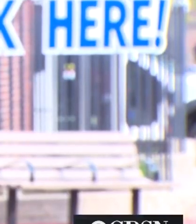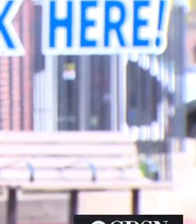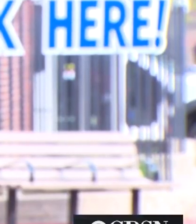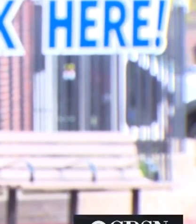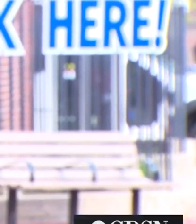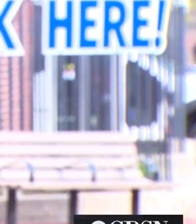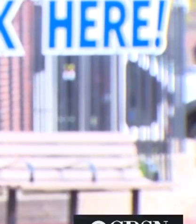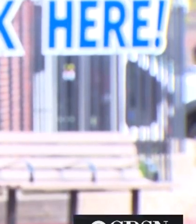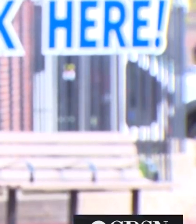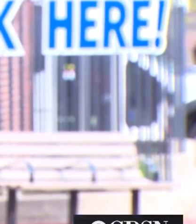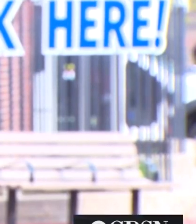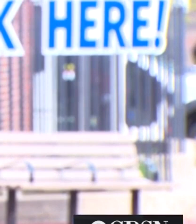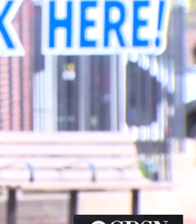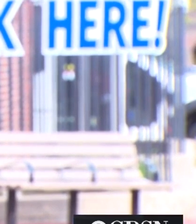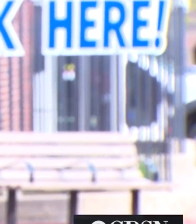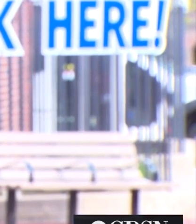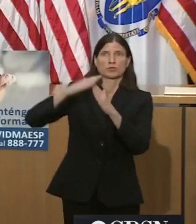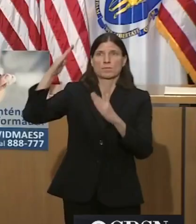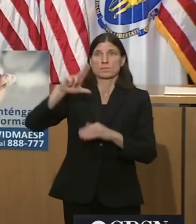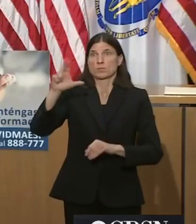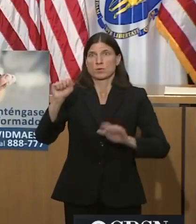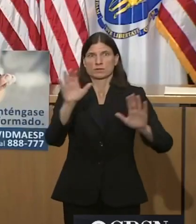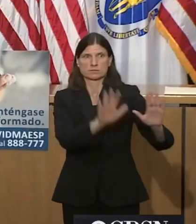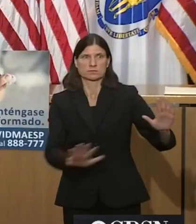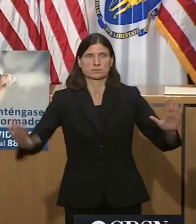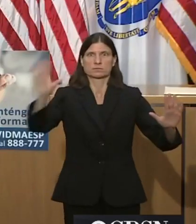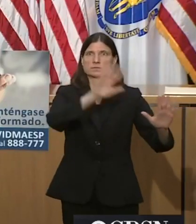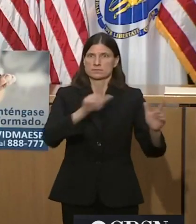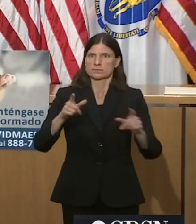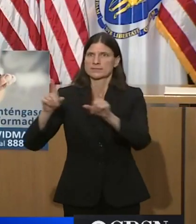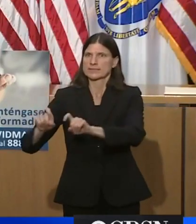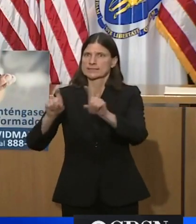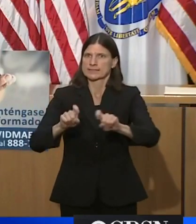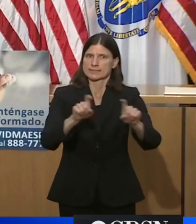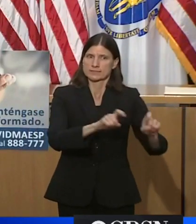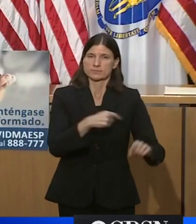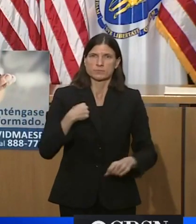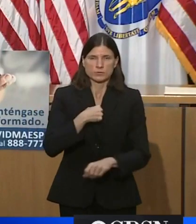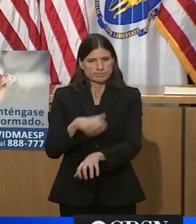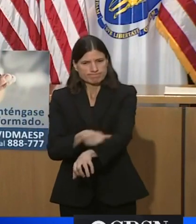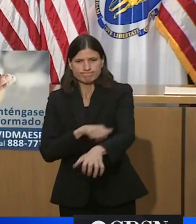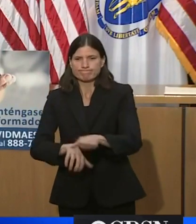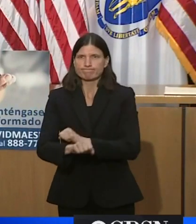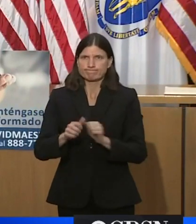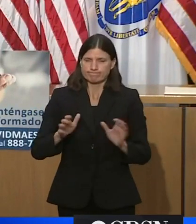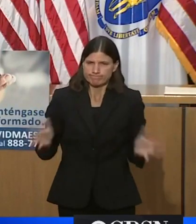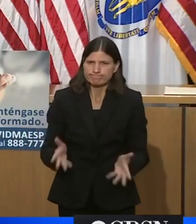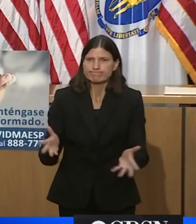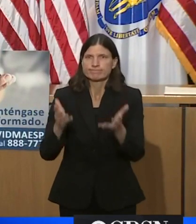A DOZEN THAT WILL NOW GET A SHARE OF 2200 DAILY KITS TO BOTH TEST AND SET THE STAGE FOR CONTACT TRACING AS THE STATE